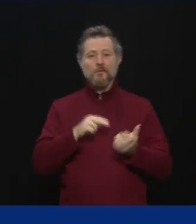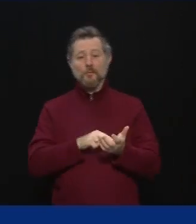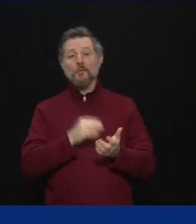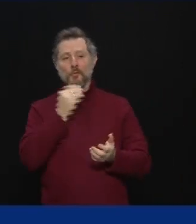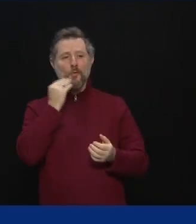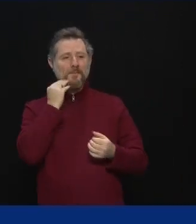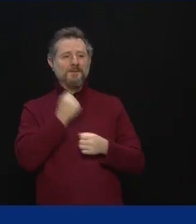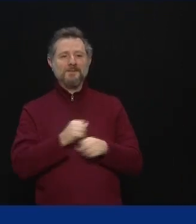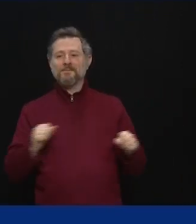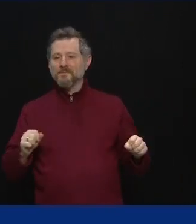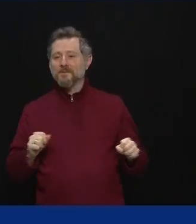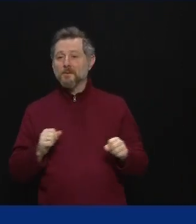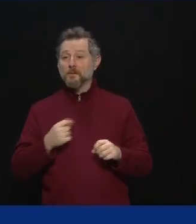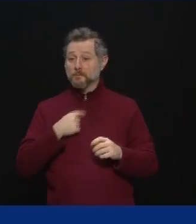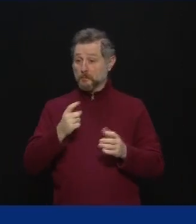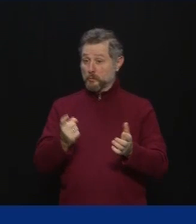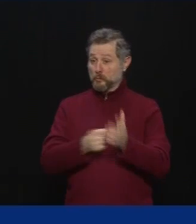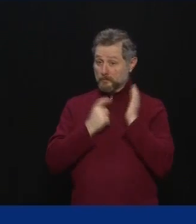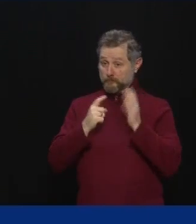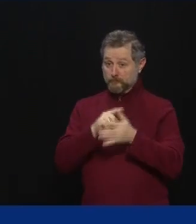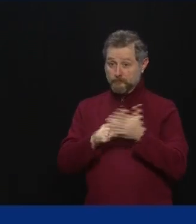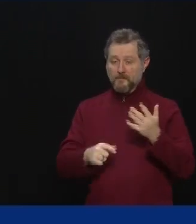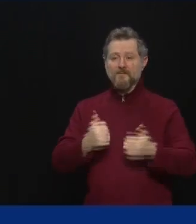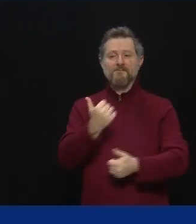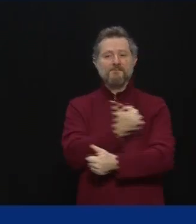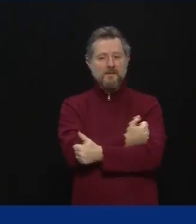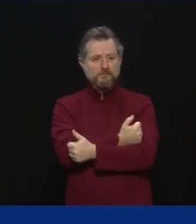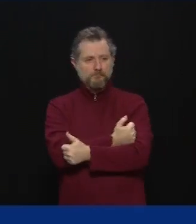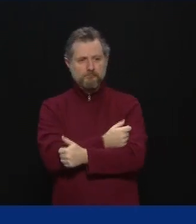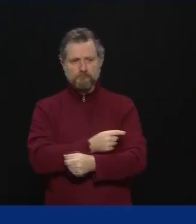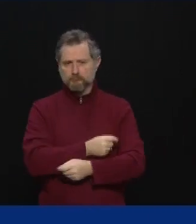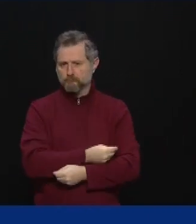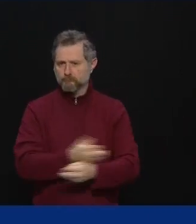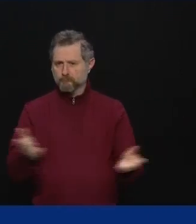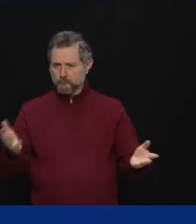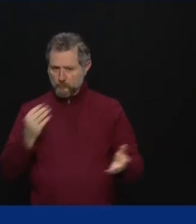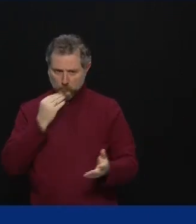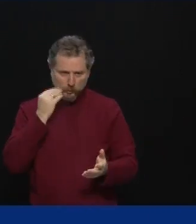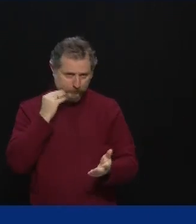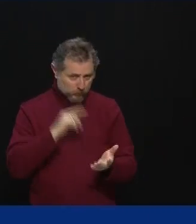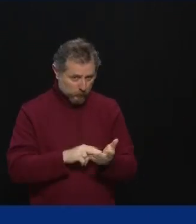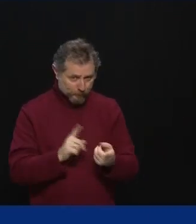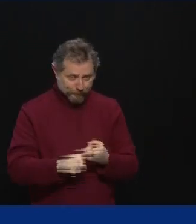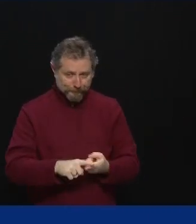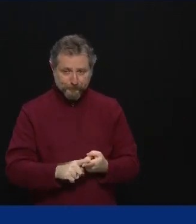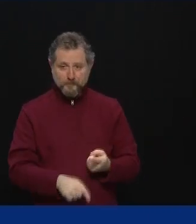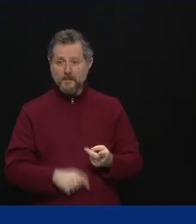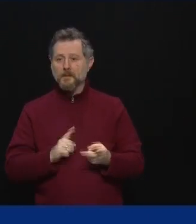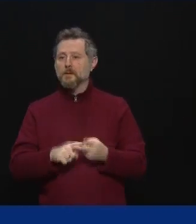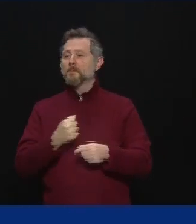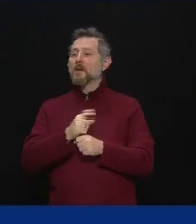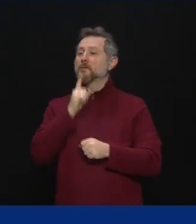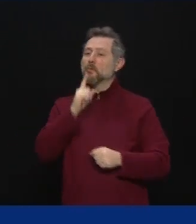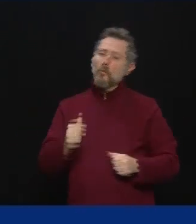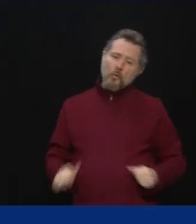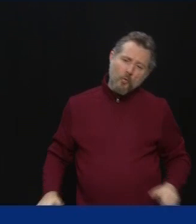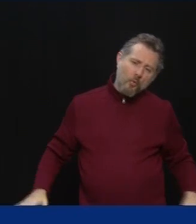EXTRAORDINARY JOB DOING EVERYTHING WE CAN TO KEEP THESE INDIVIDUALS SAFE. AND WE REQUIRED THE VACCINATIONS